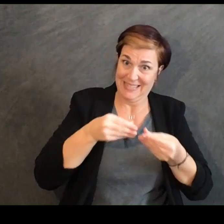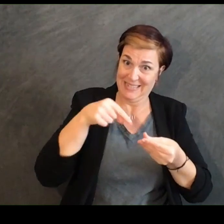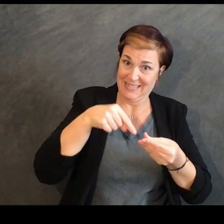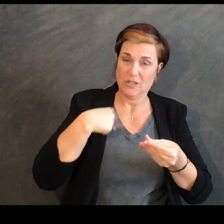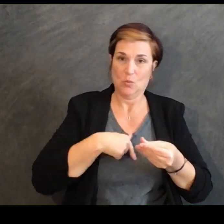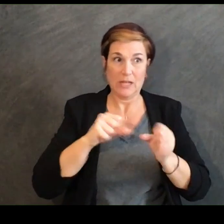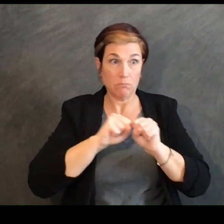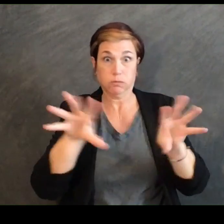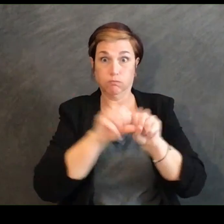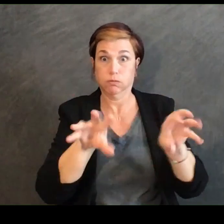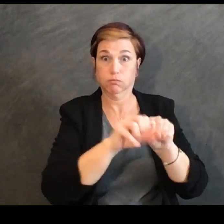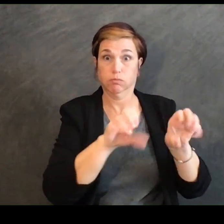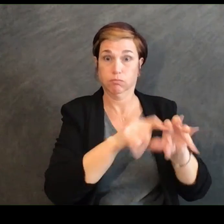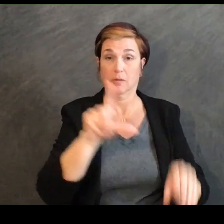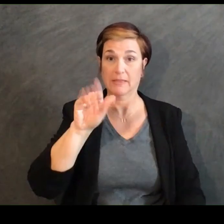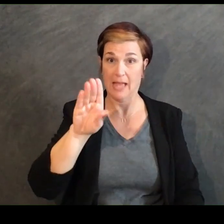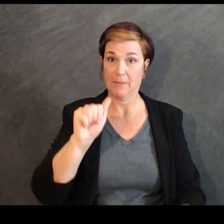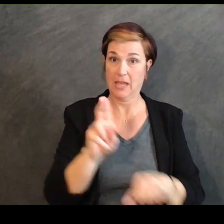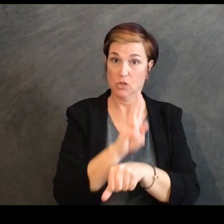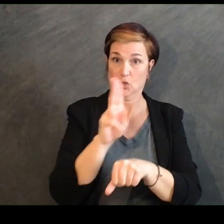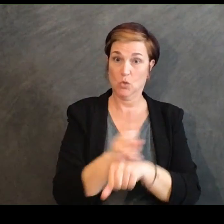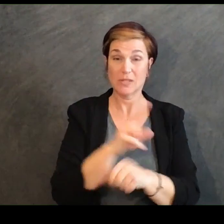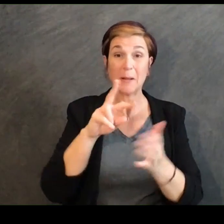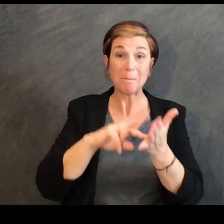in the near future which will bring hundreds of thousands of tests available